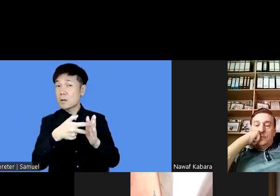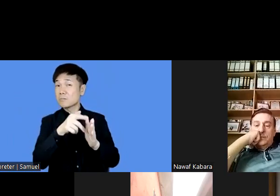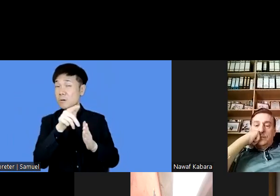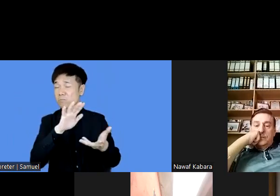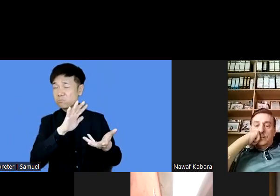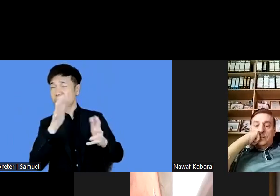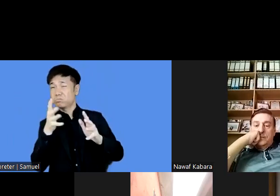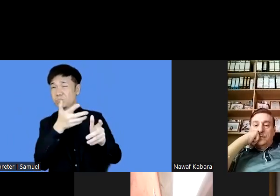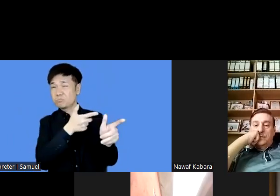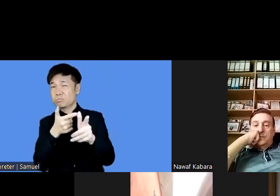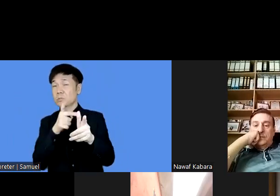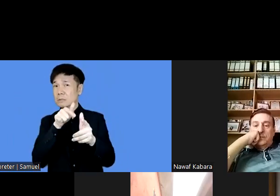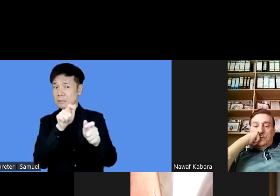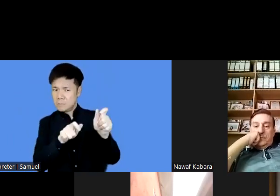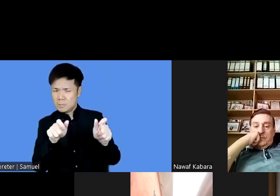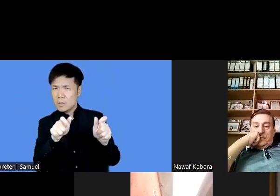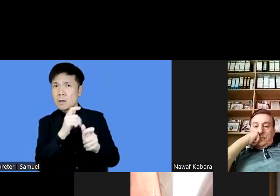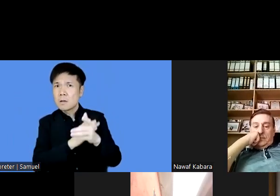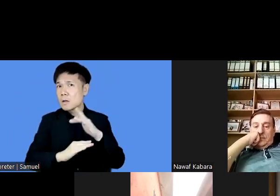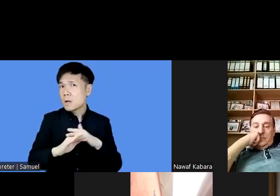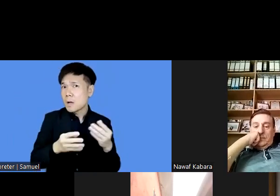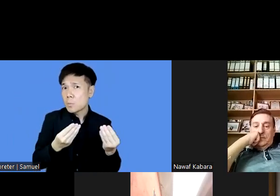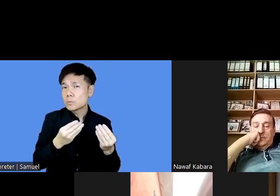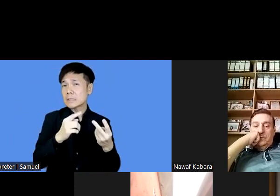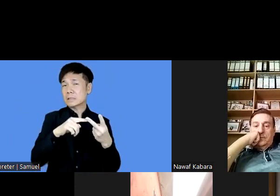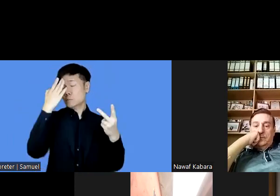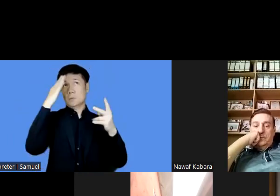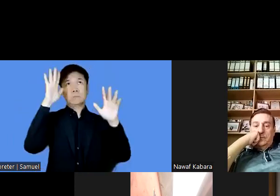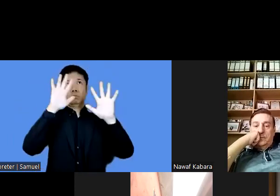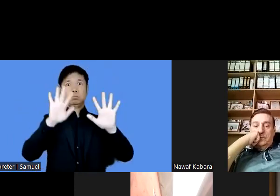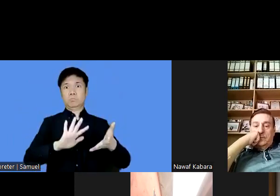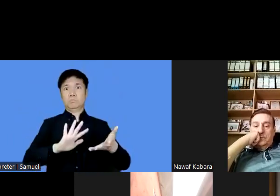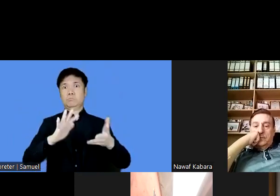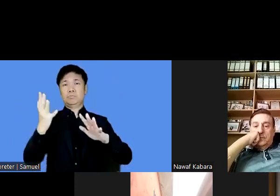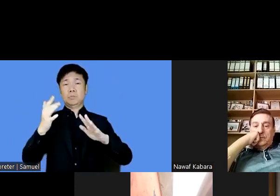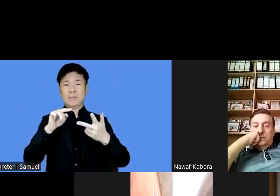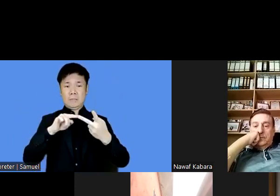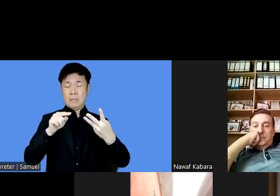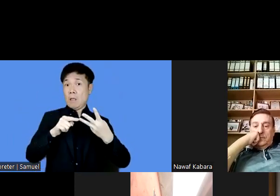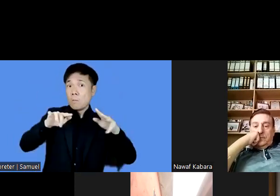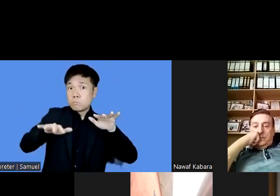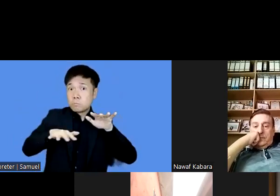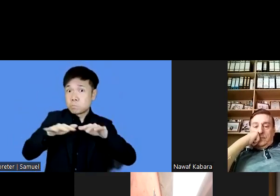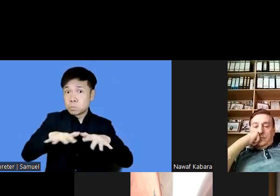There was climate change happening, recently we had the earthquake which was really devastating